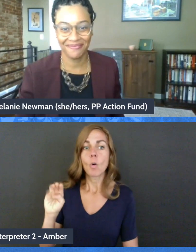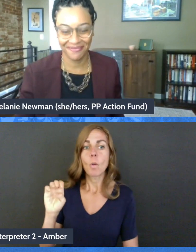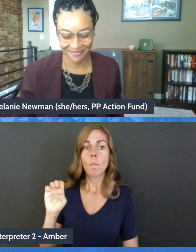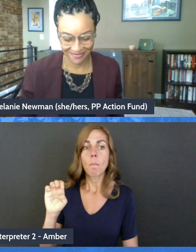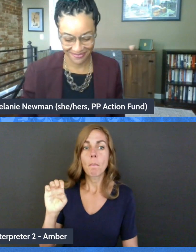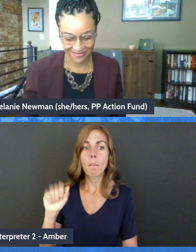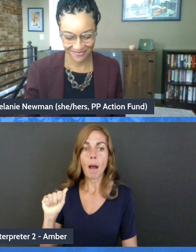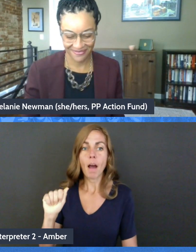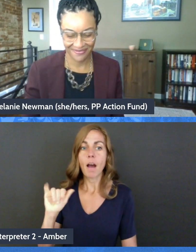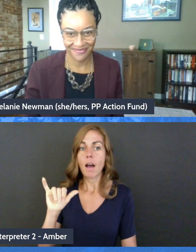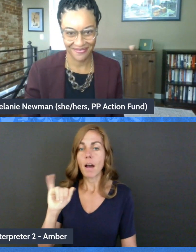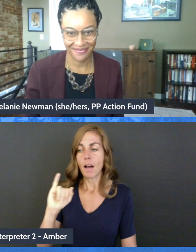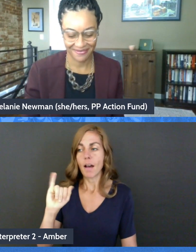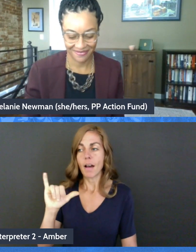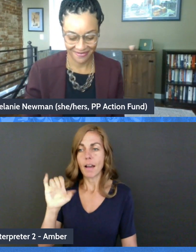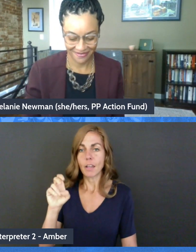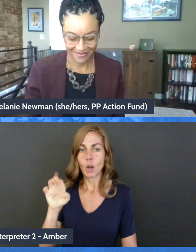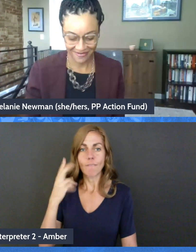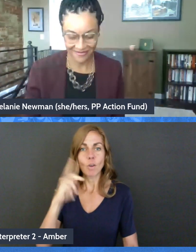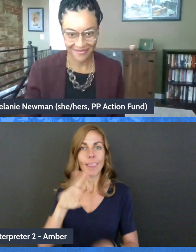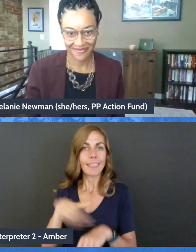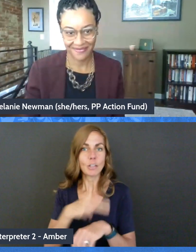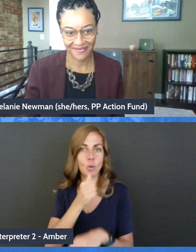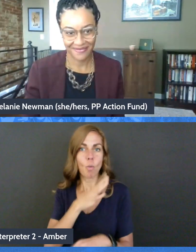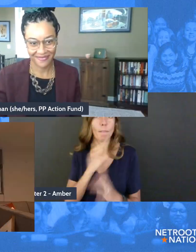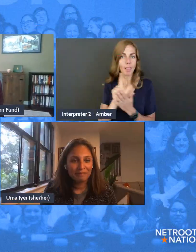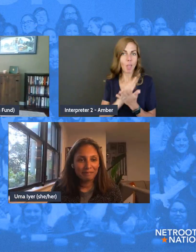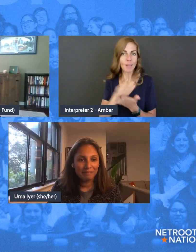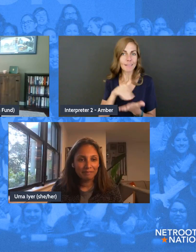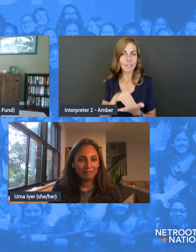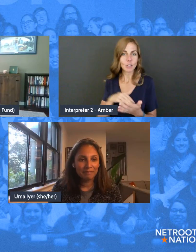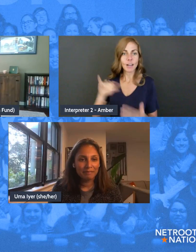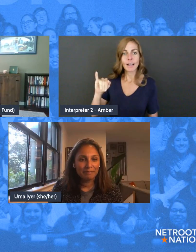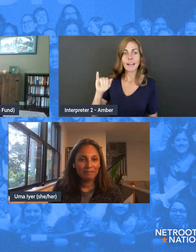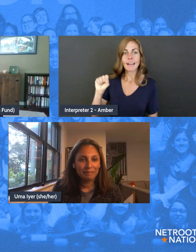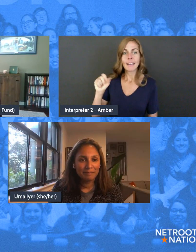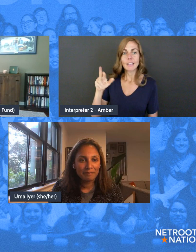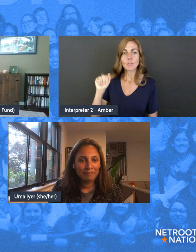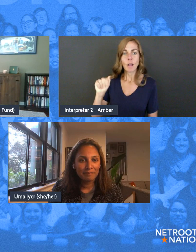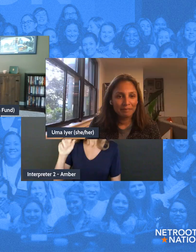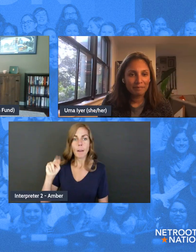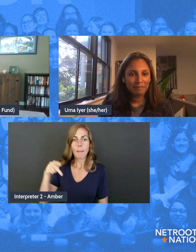for the National Women's Law Center, Isra Pananon Weeks, Chief of Staff